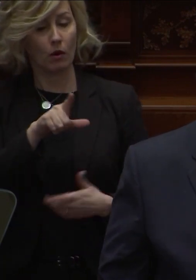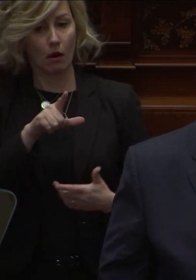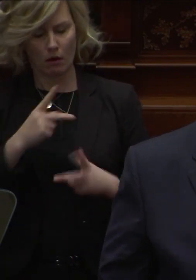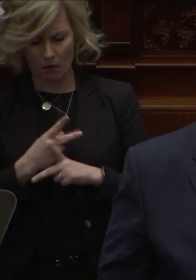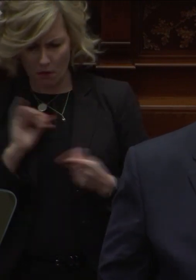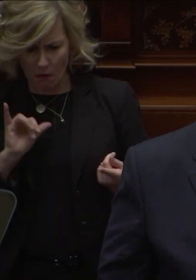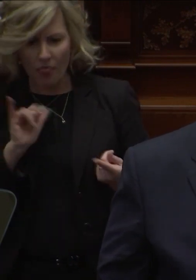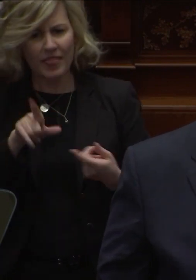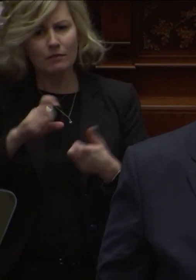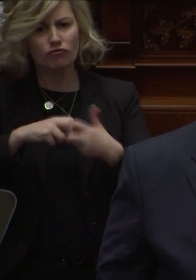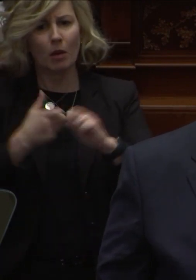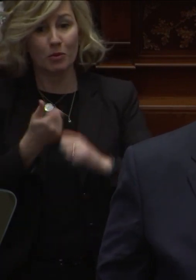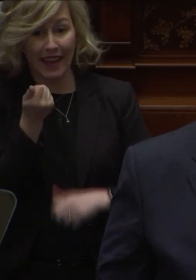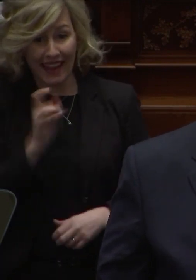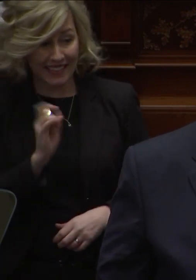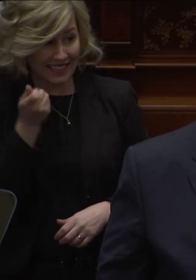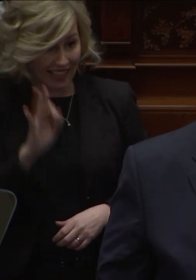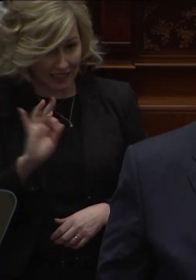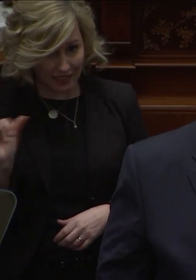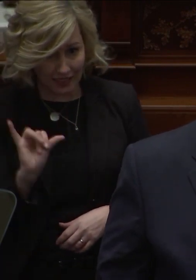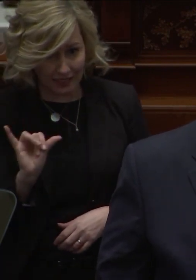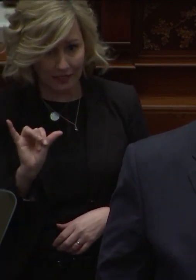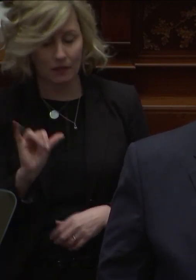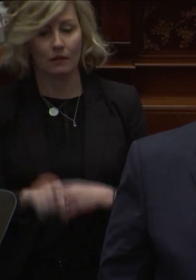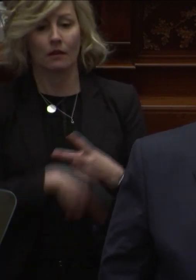IT MAY NOT SURPRISE YOU TO LEARN THAT THESE PROBLEMS EXISTED IN